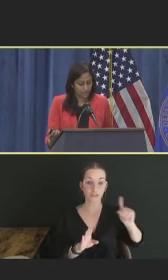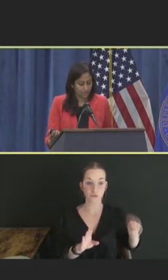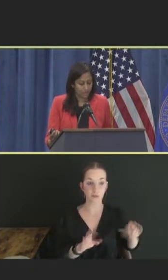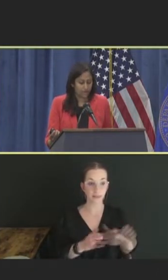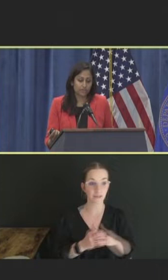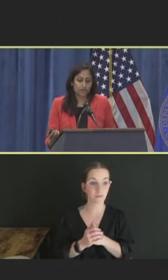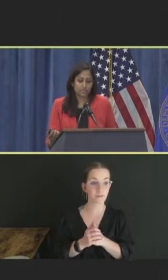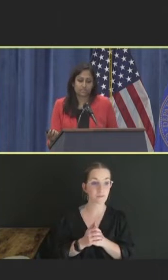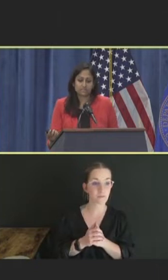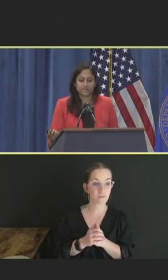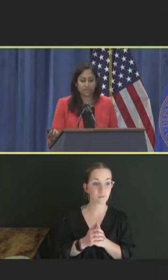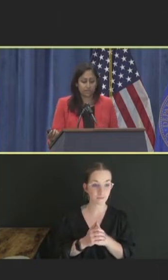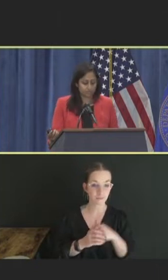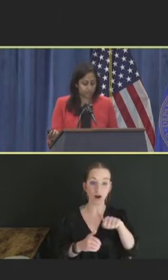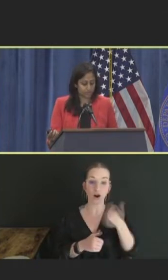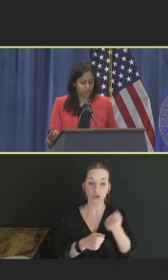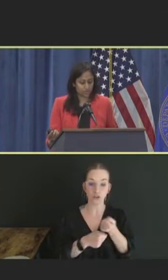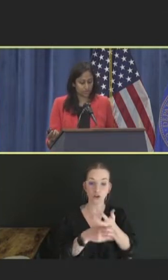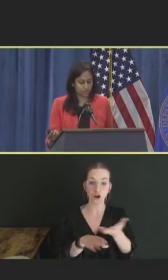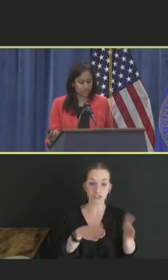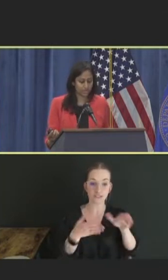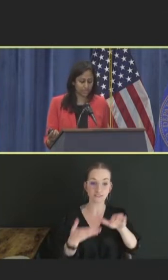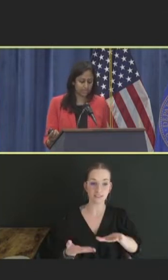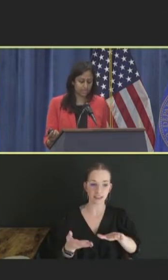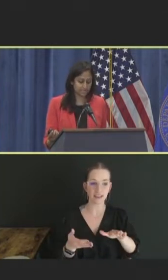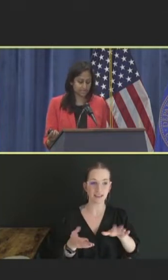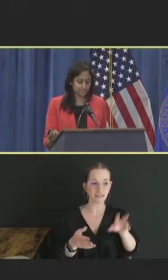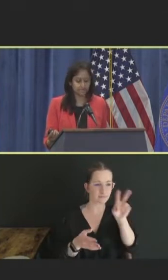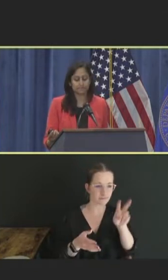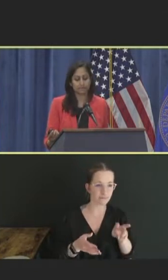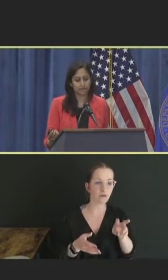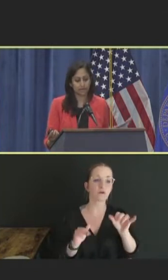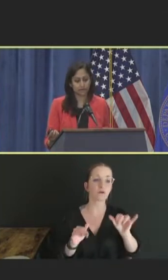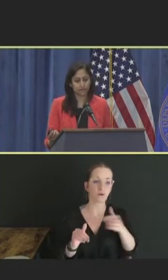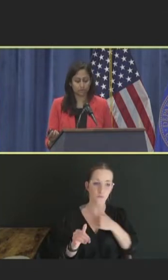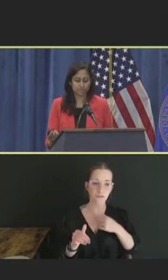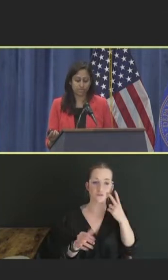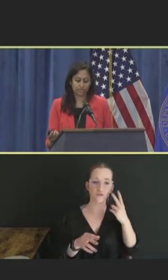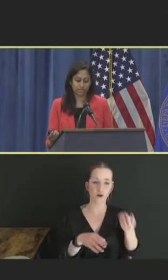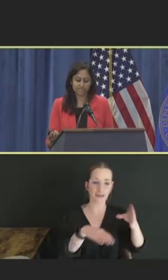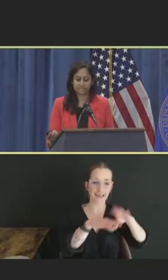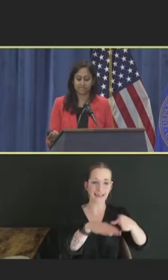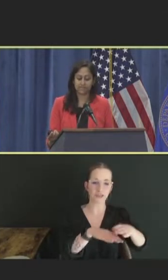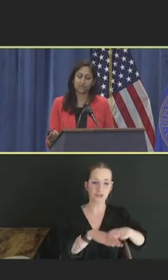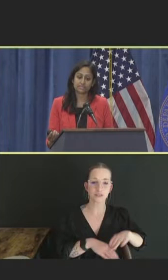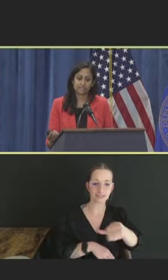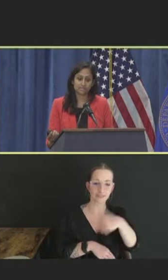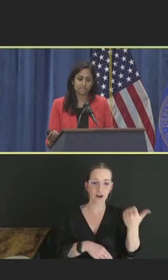Other causes of death also saw increases. So, we saw increases in heart disease,